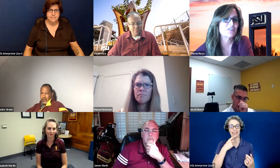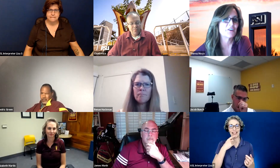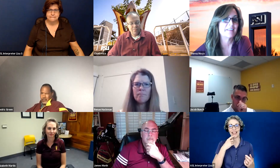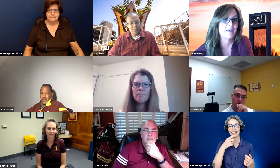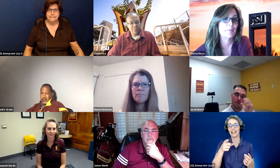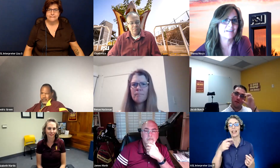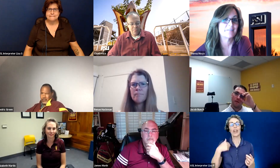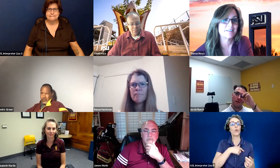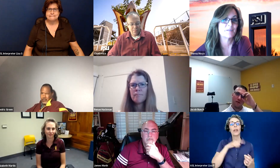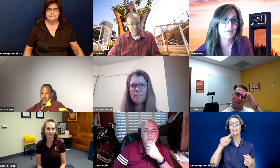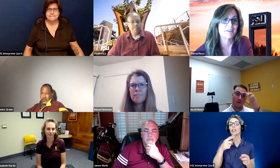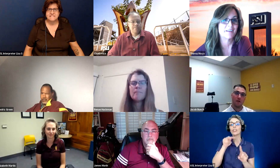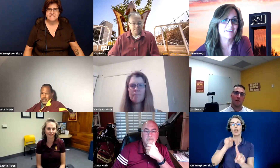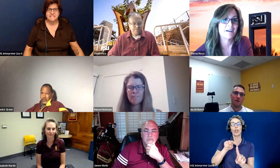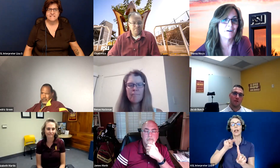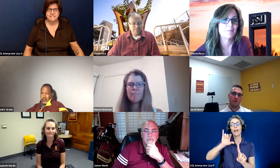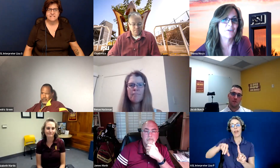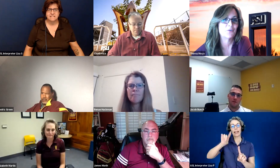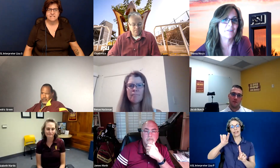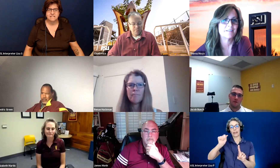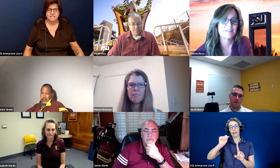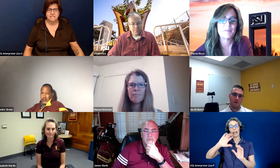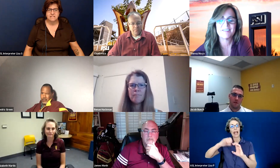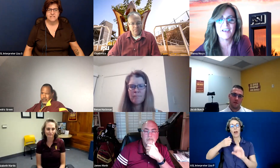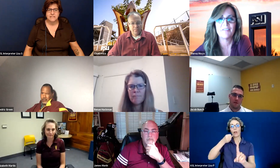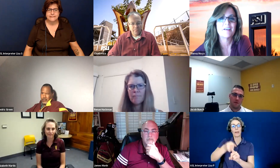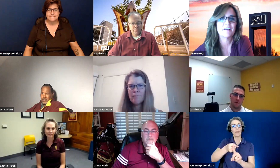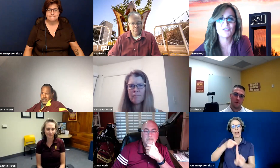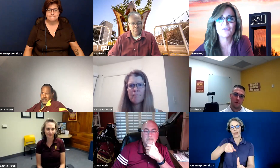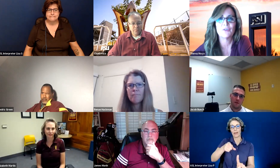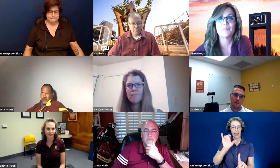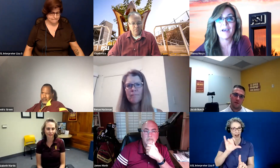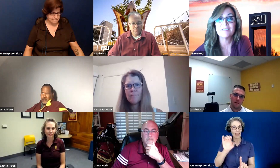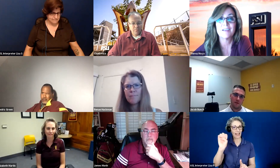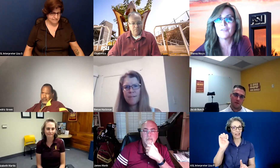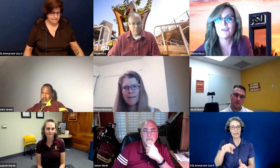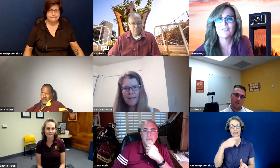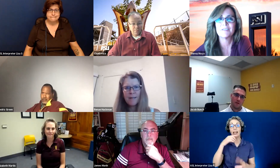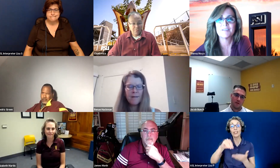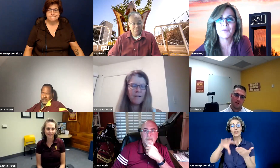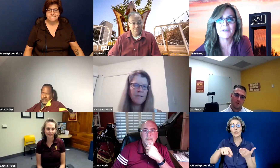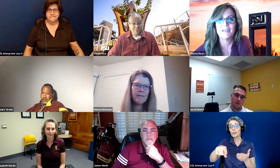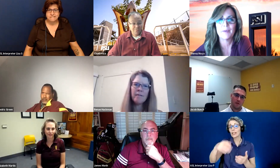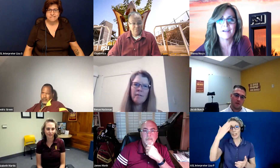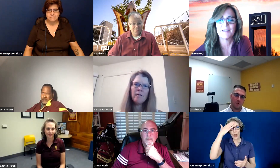at the impact of the disability. You know, like Elizabeth said, the student knows best how their disability impacts